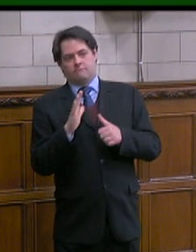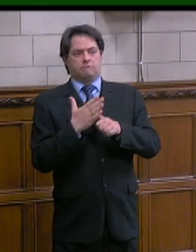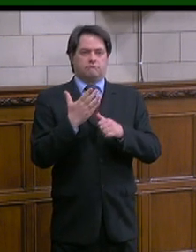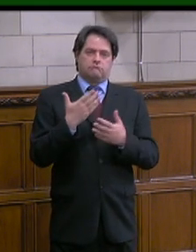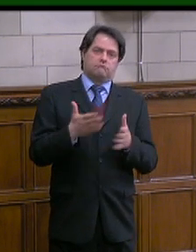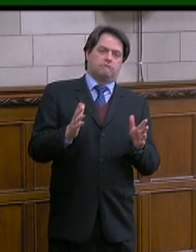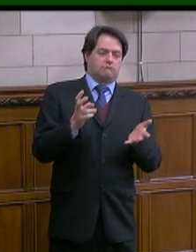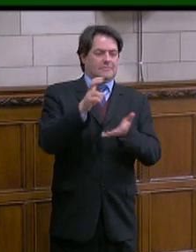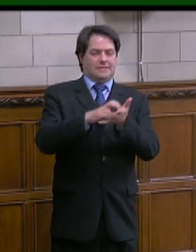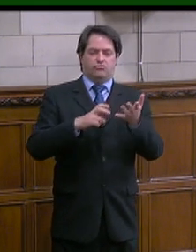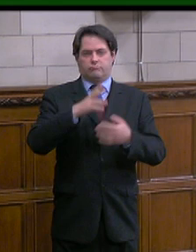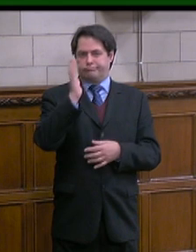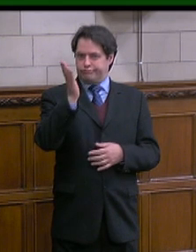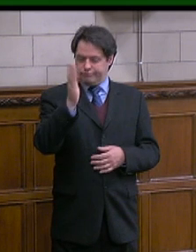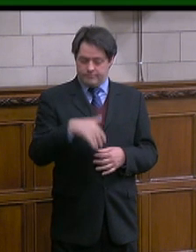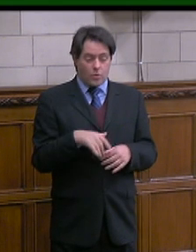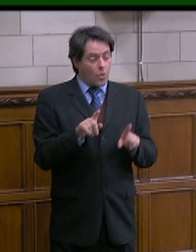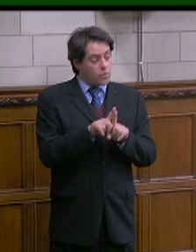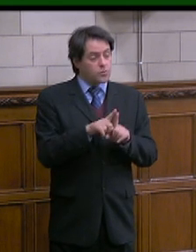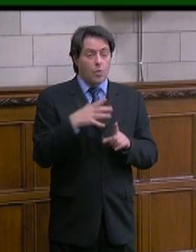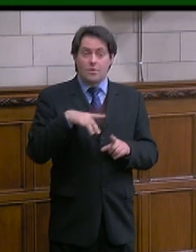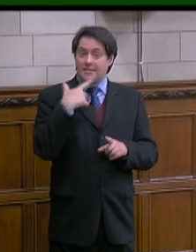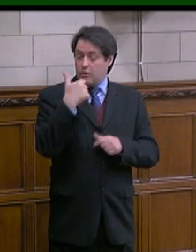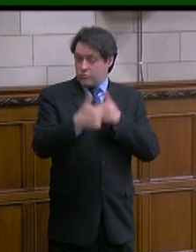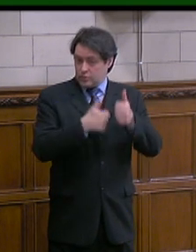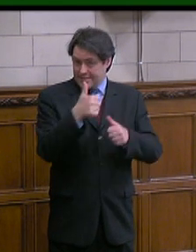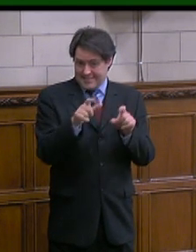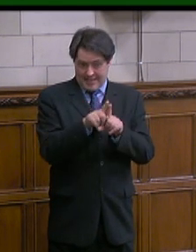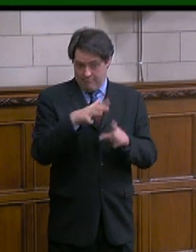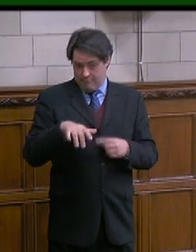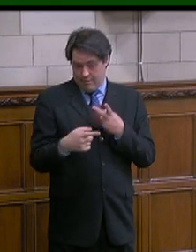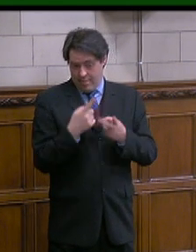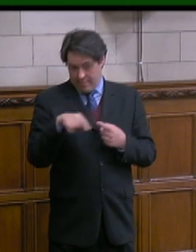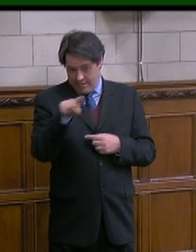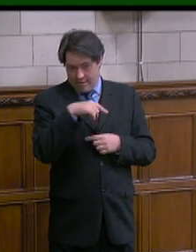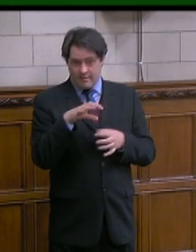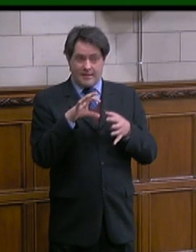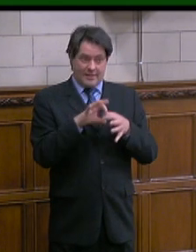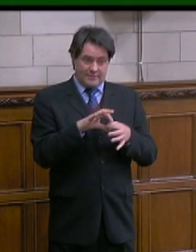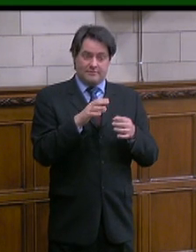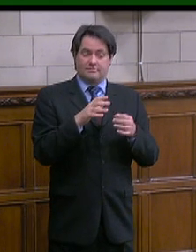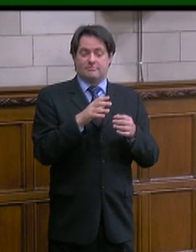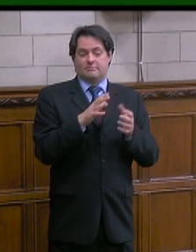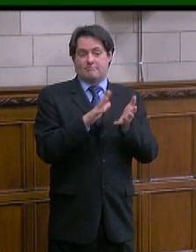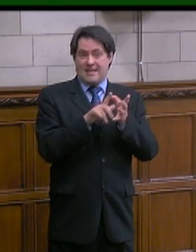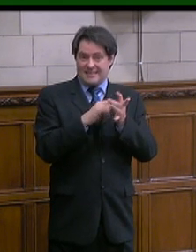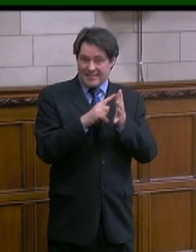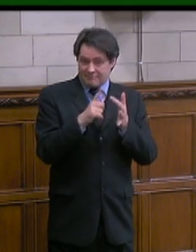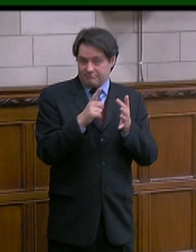and I add my congratulations to both the filmmakers and Maisie Sly on their work and their success